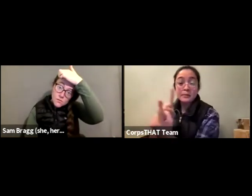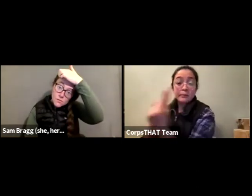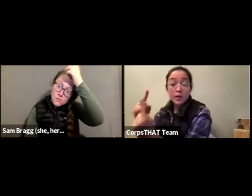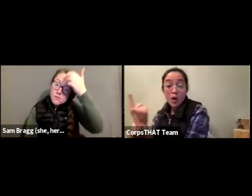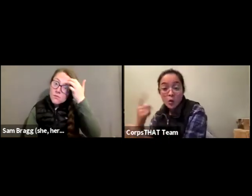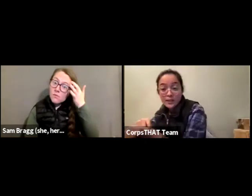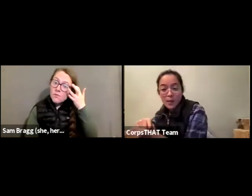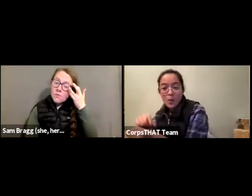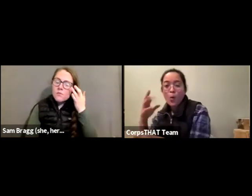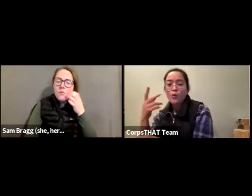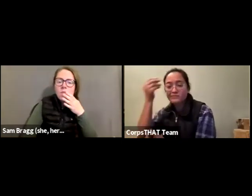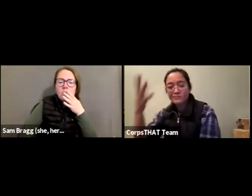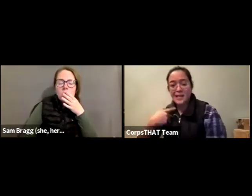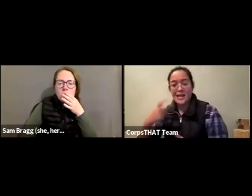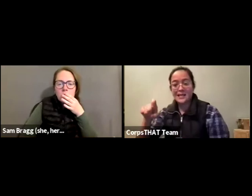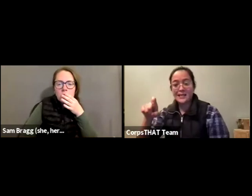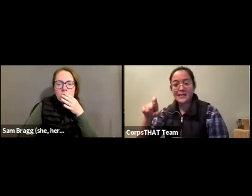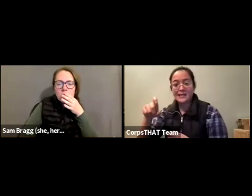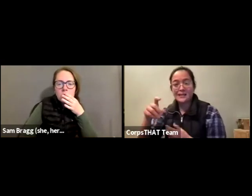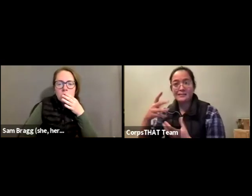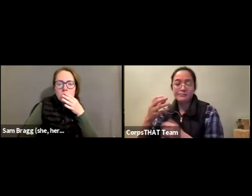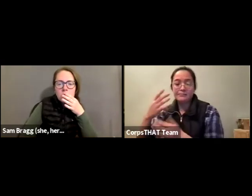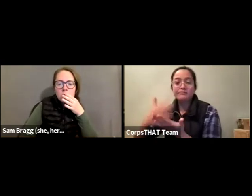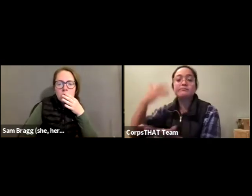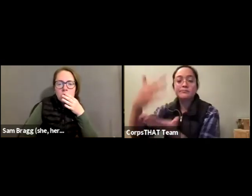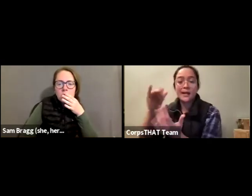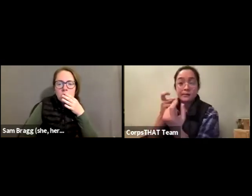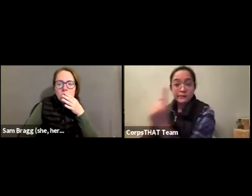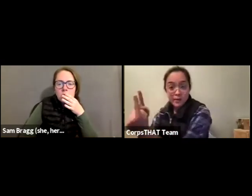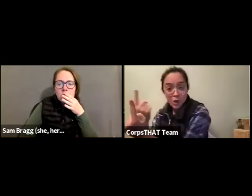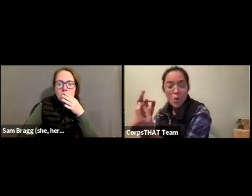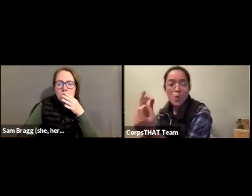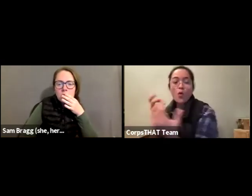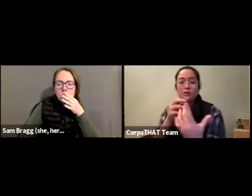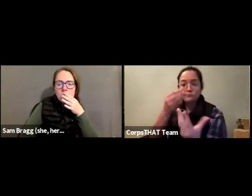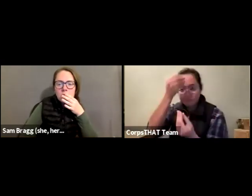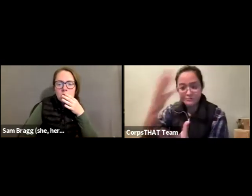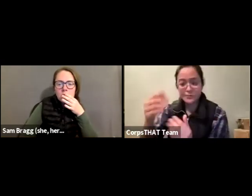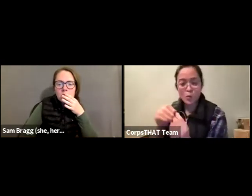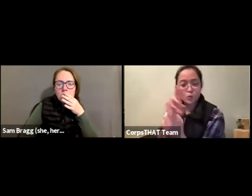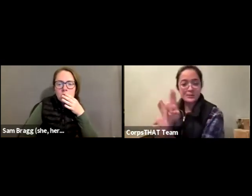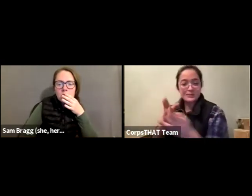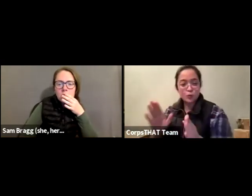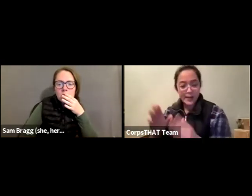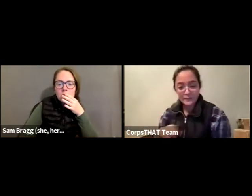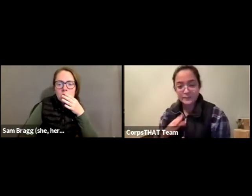so how do you suggest working with an interpreter and suggesting like maybe needing alone time or